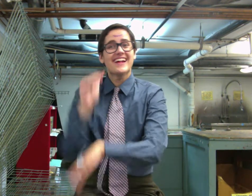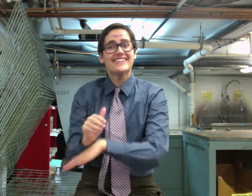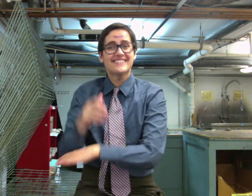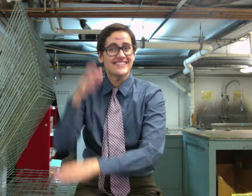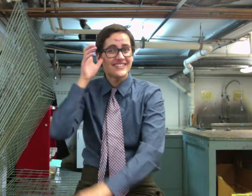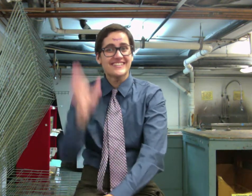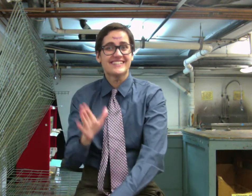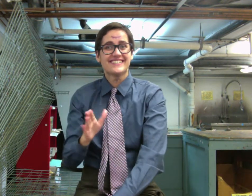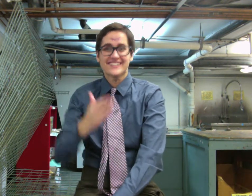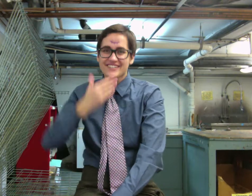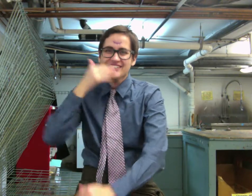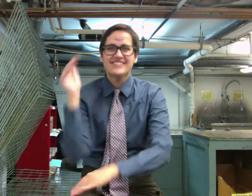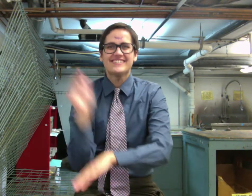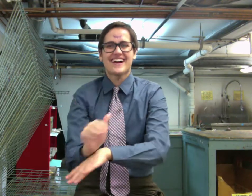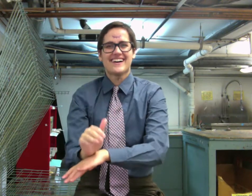Goodnight, listeners. Goodnight.